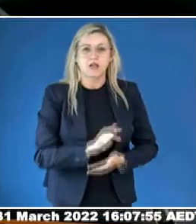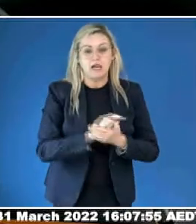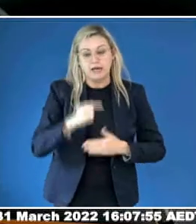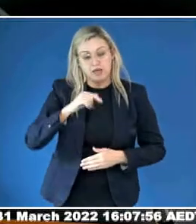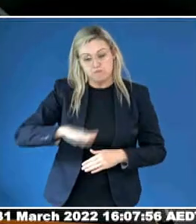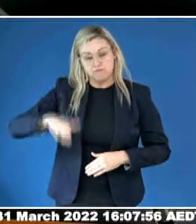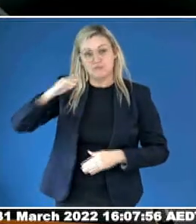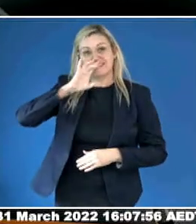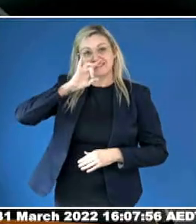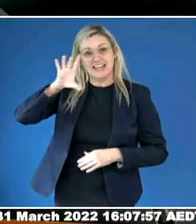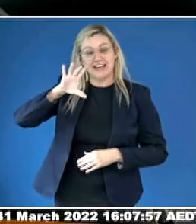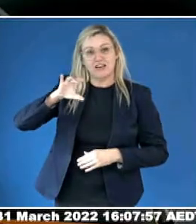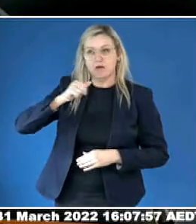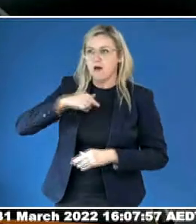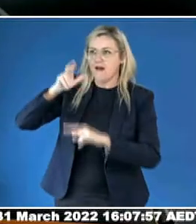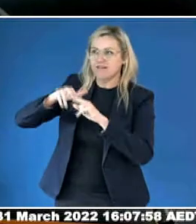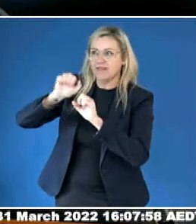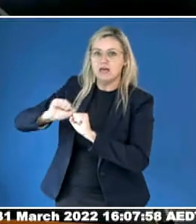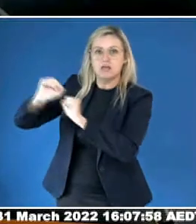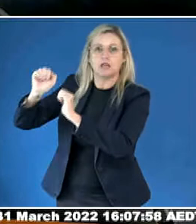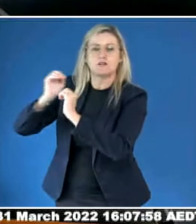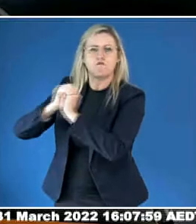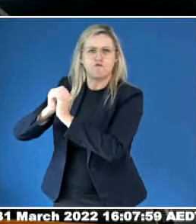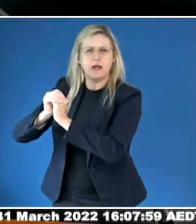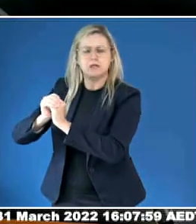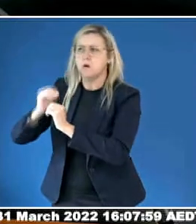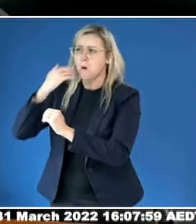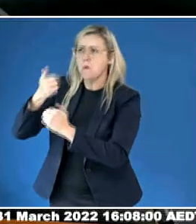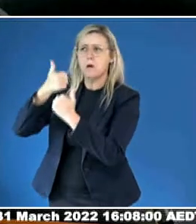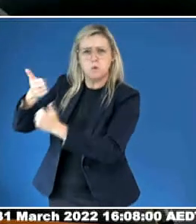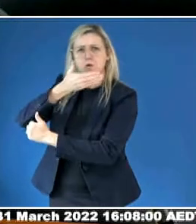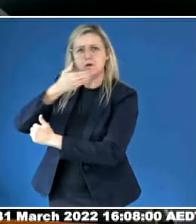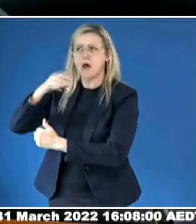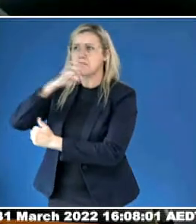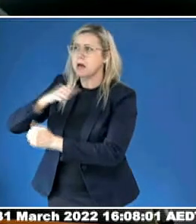me. He had always been nice to me and gave me positive attention, something I severely